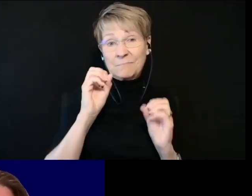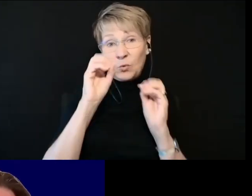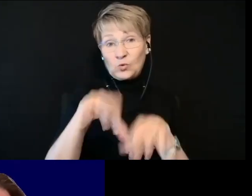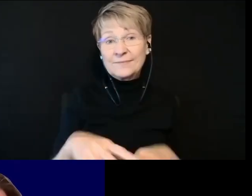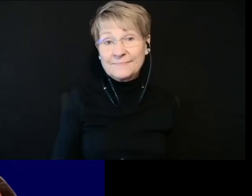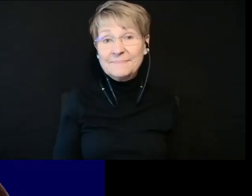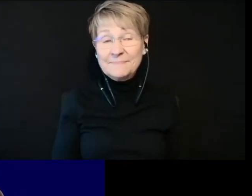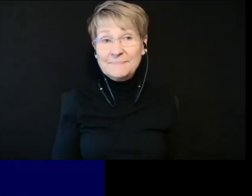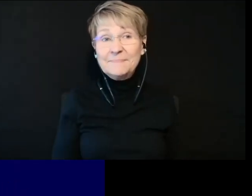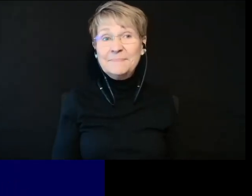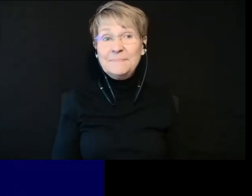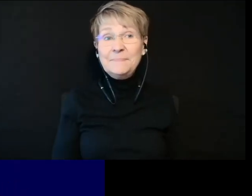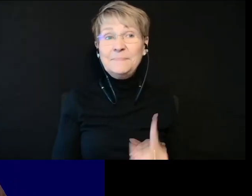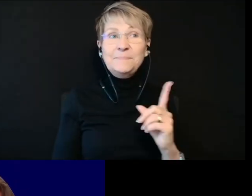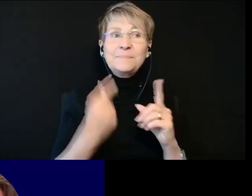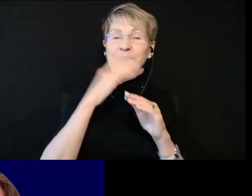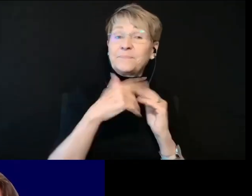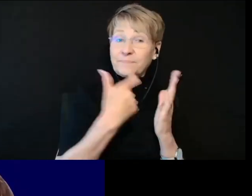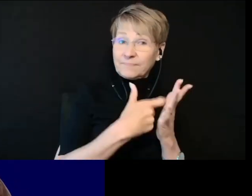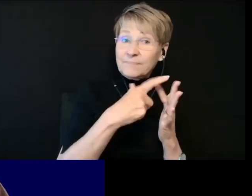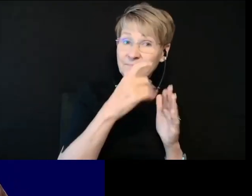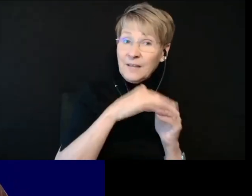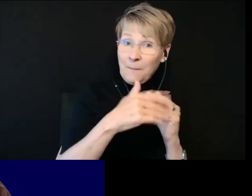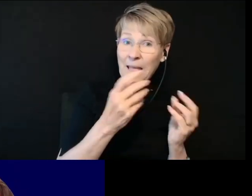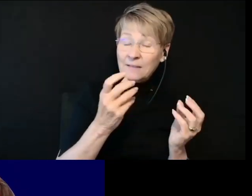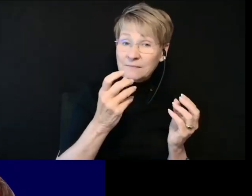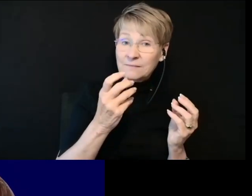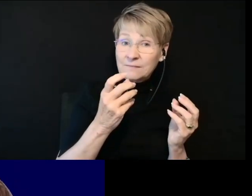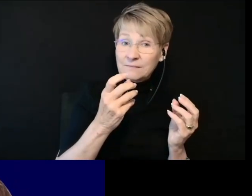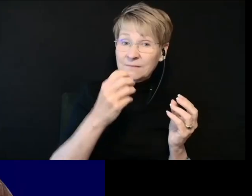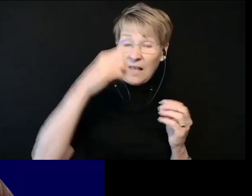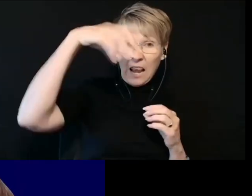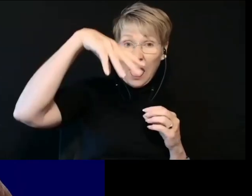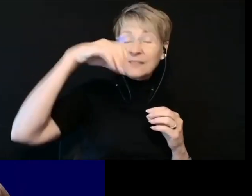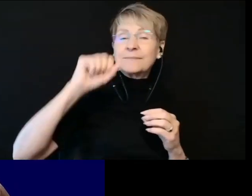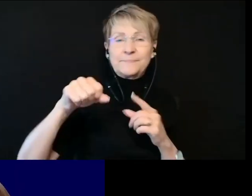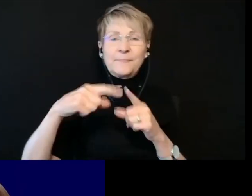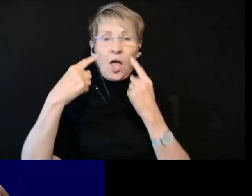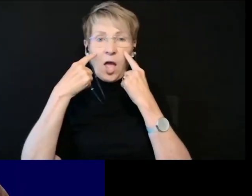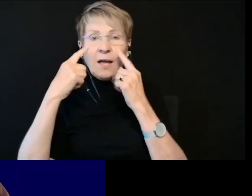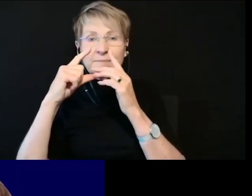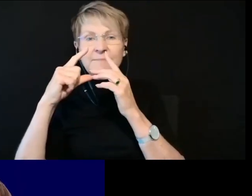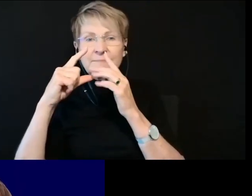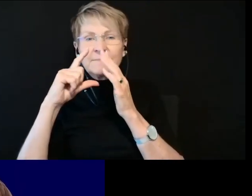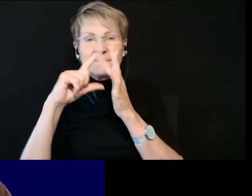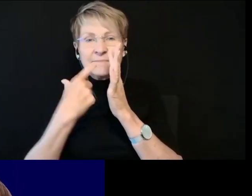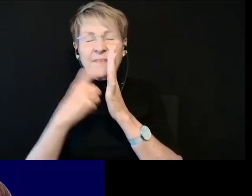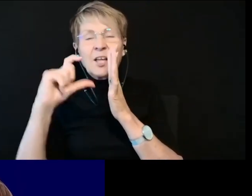around lighting? Yes, the orthoptists I’ve worked with include recommendations for lighting. So that